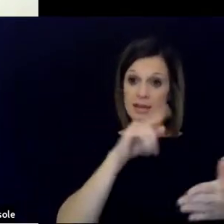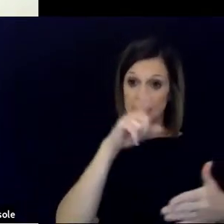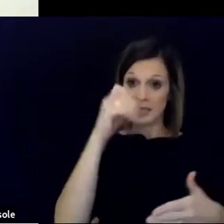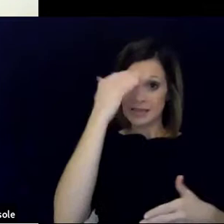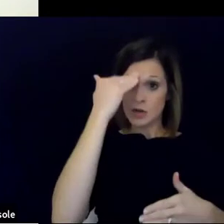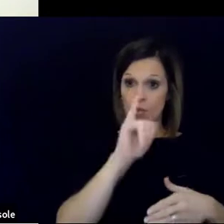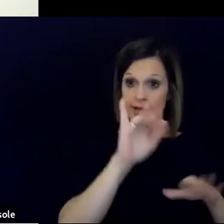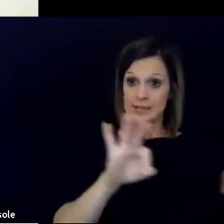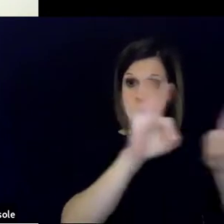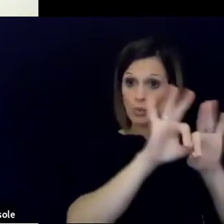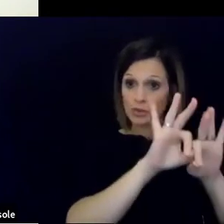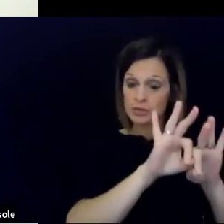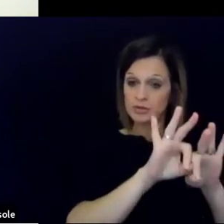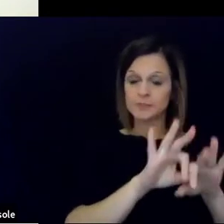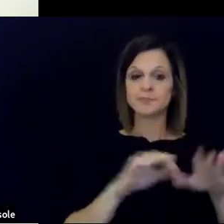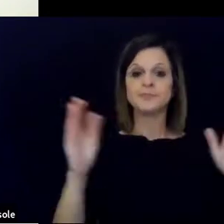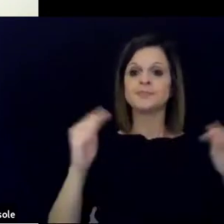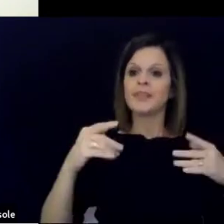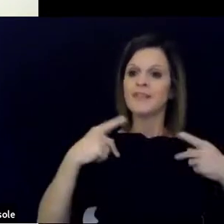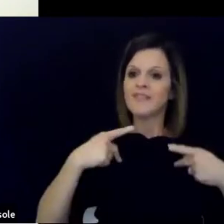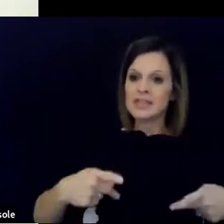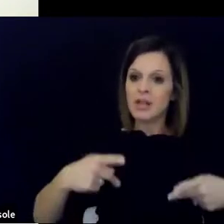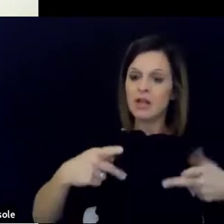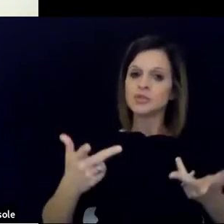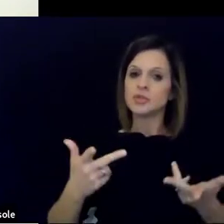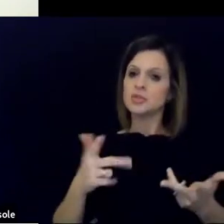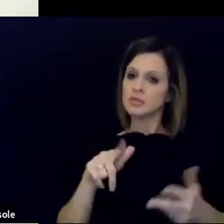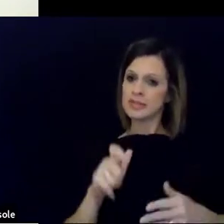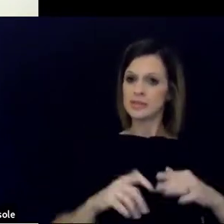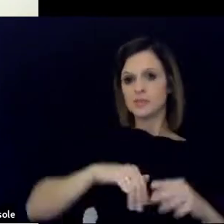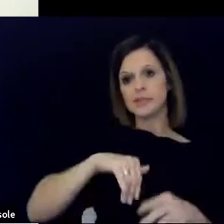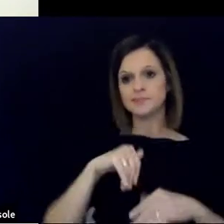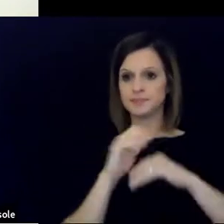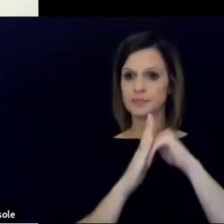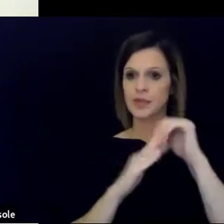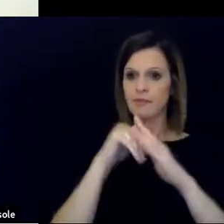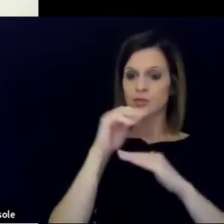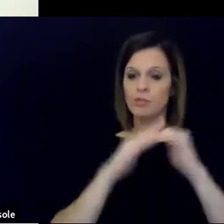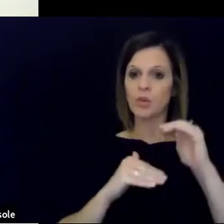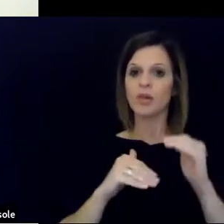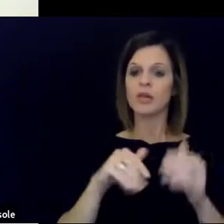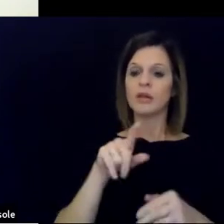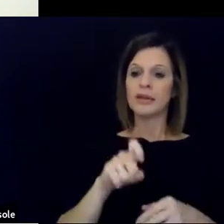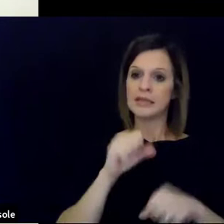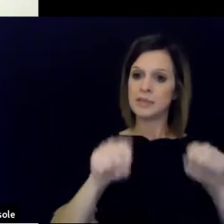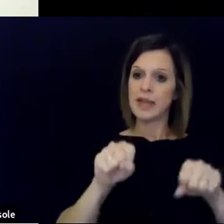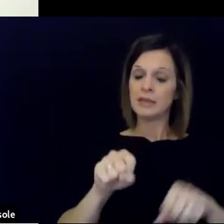I need to be able to, now, the girl in the top picture, is holding her head up to watch the girl in the bottom picture is given up.